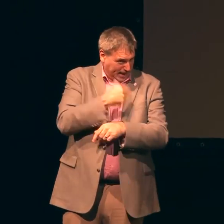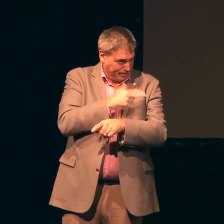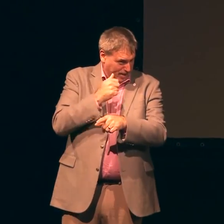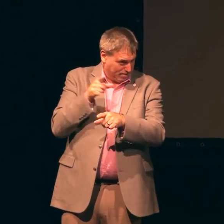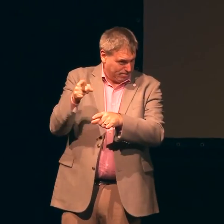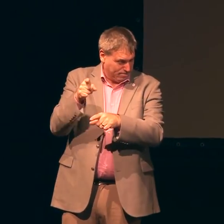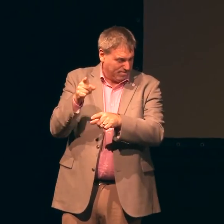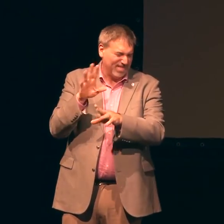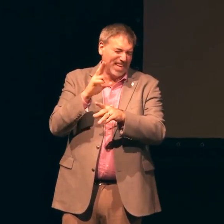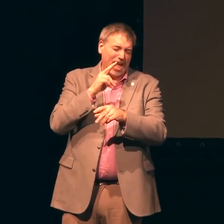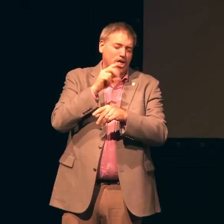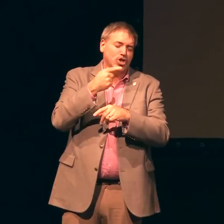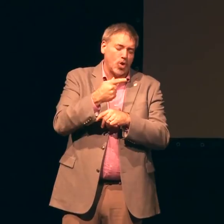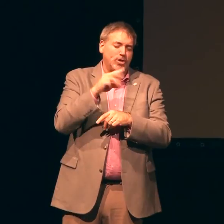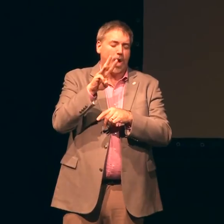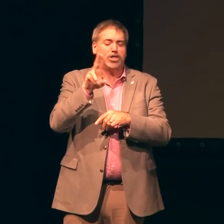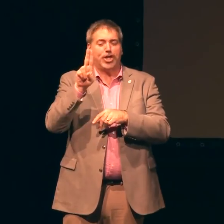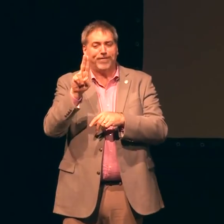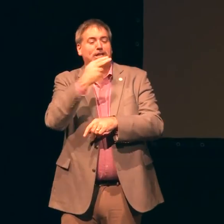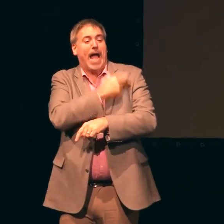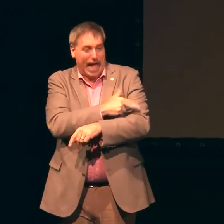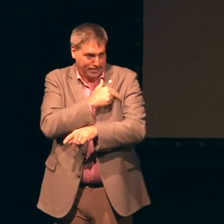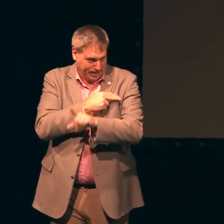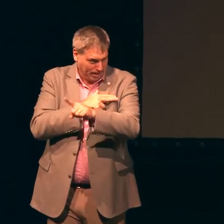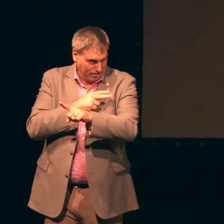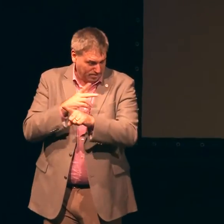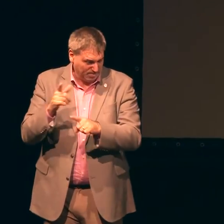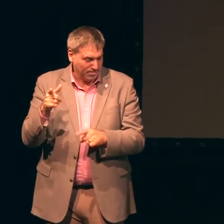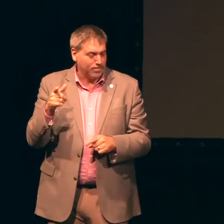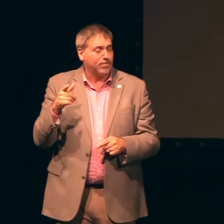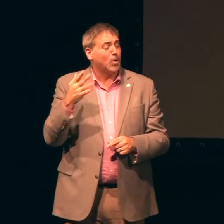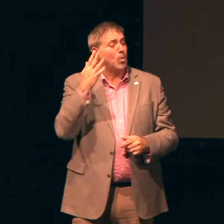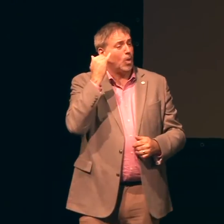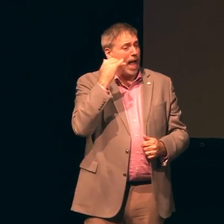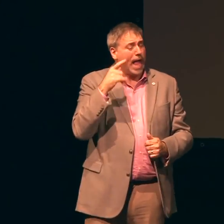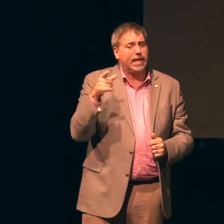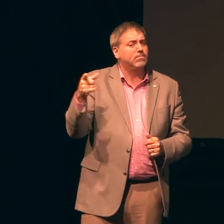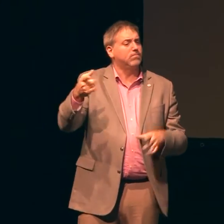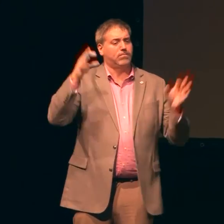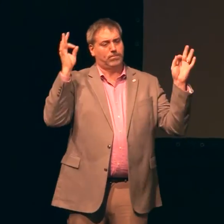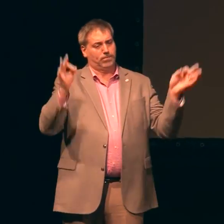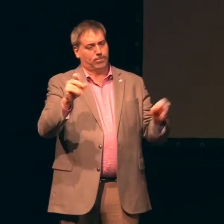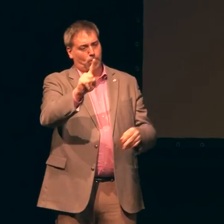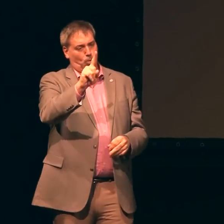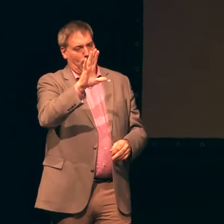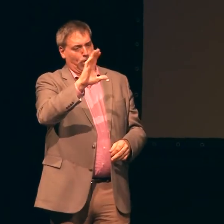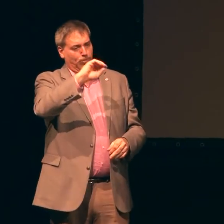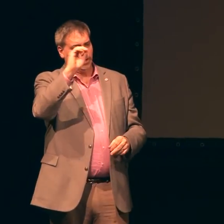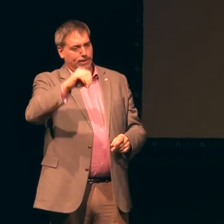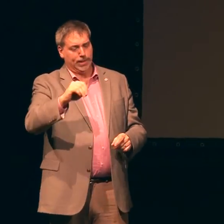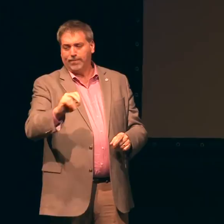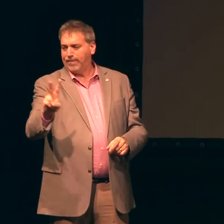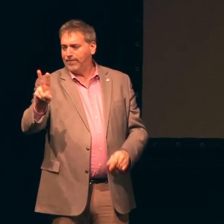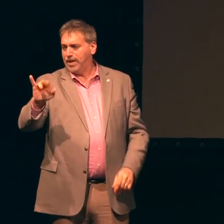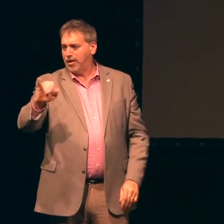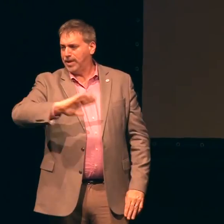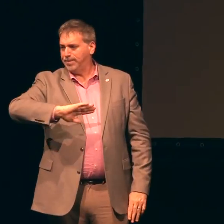Washington, D. C.,, we had a suit, well, it's George Washington hospital, let me clarify,